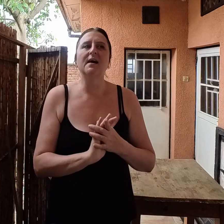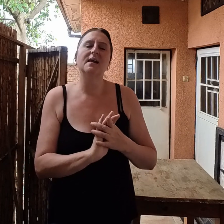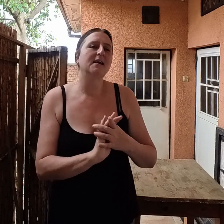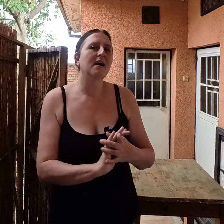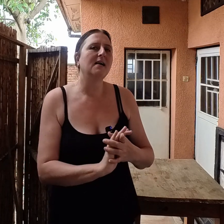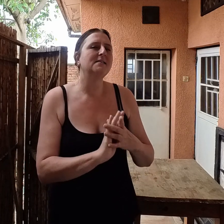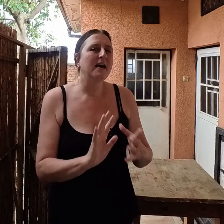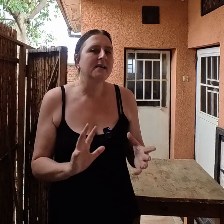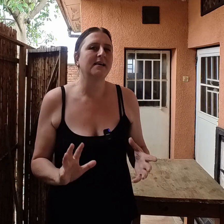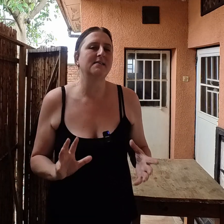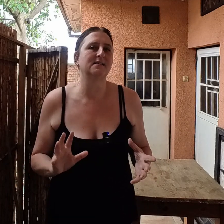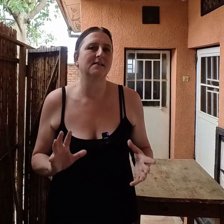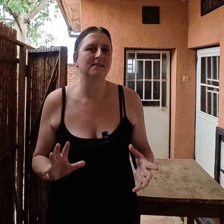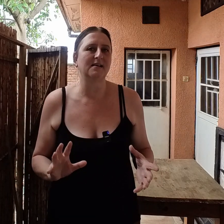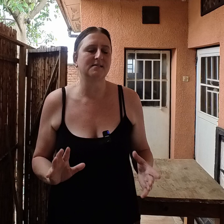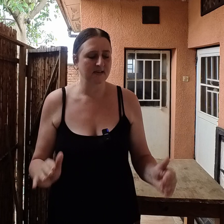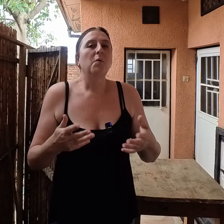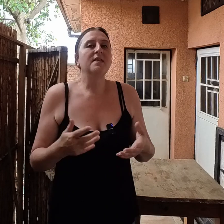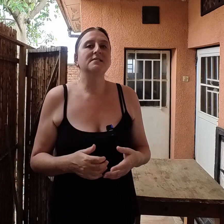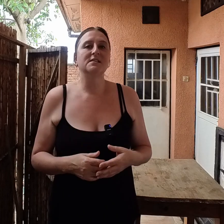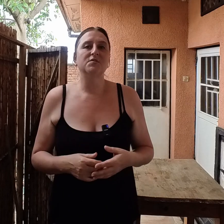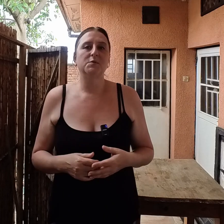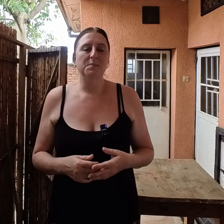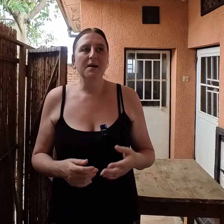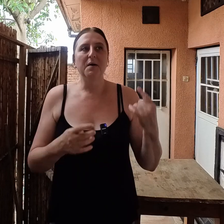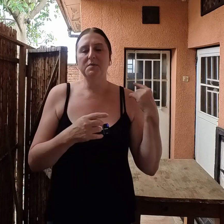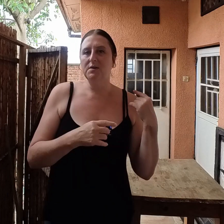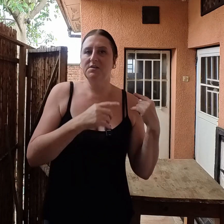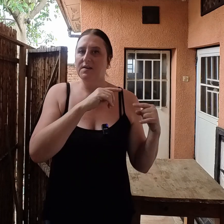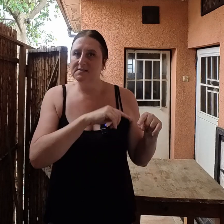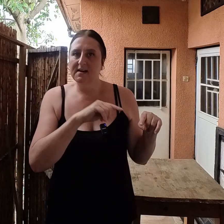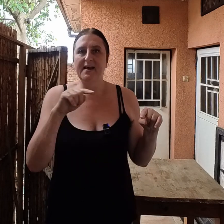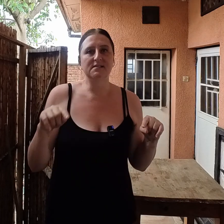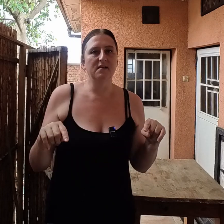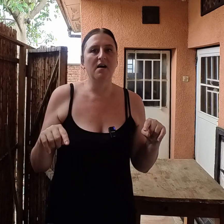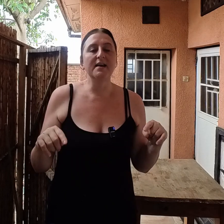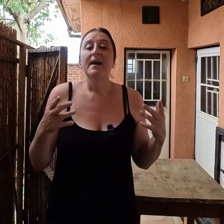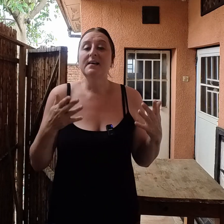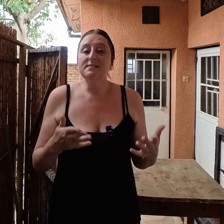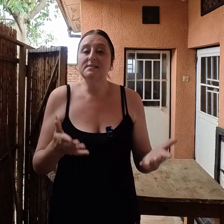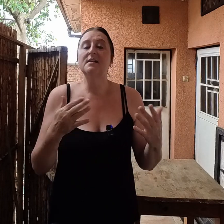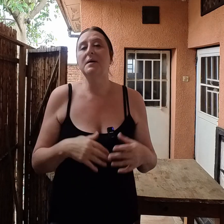Kigali-Ngali technically still exists? But when this dictionary was made, back between 2008-2009, it still